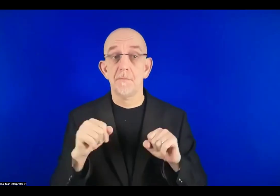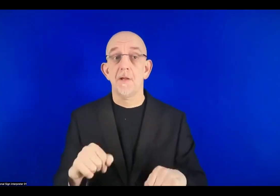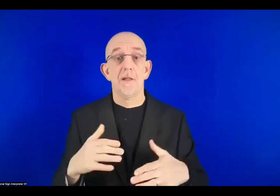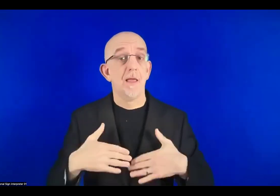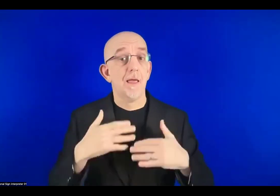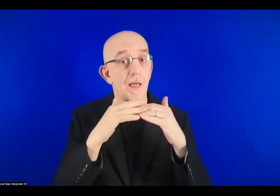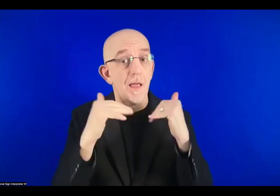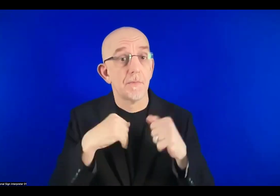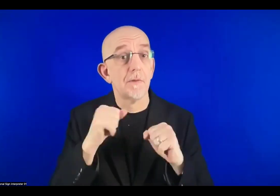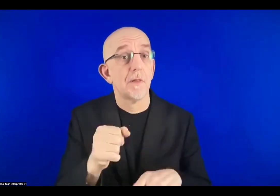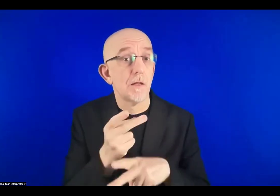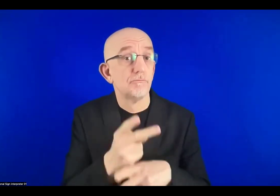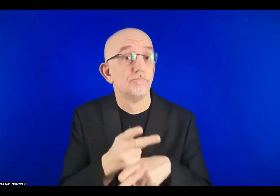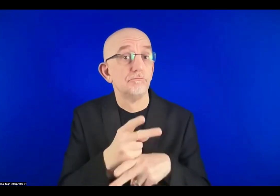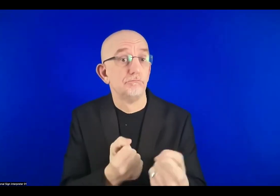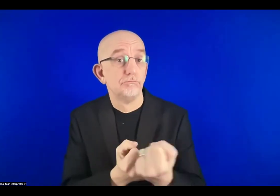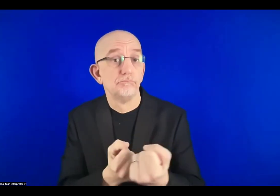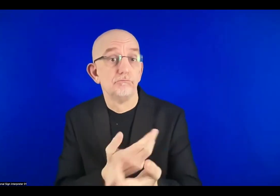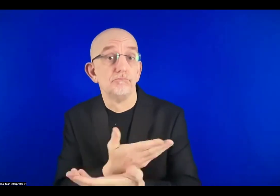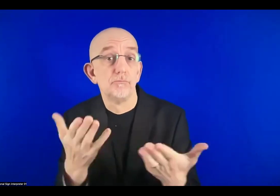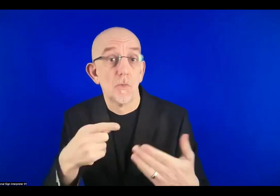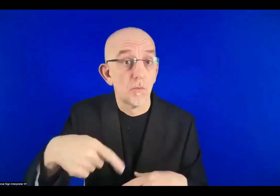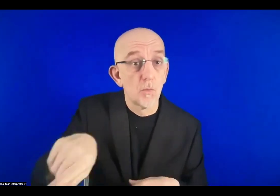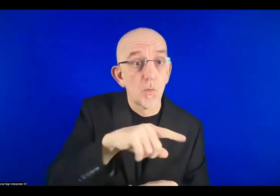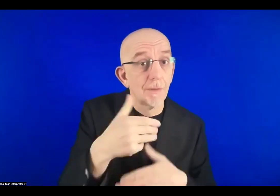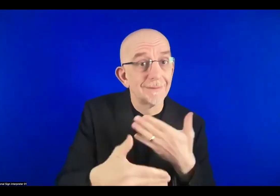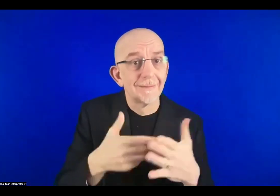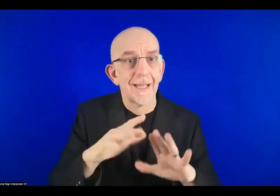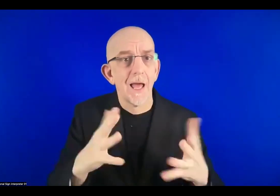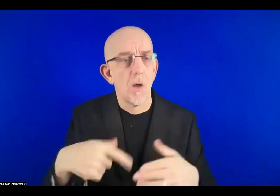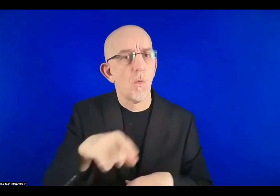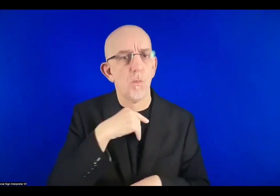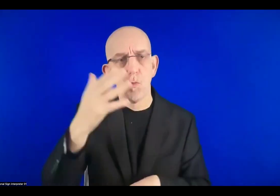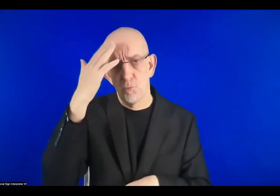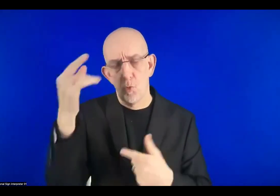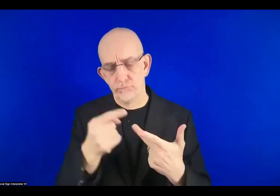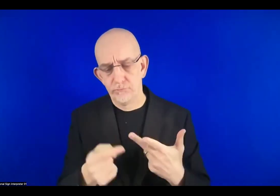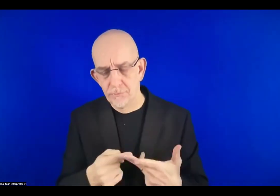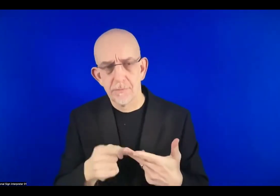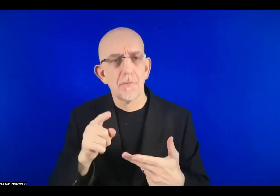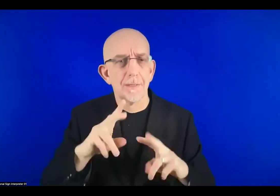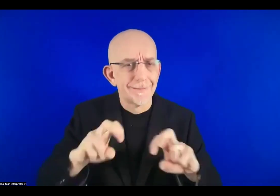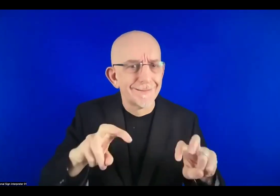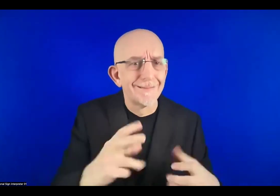This is a post doctoral project, so you don't need to demonstrate all the knowledge